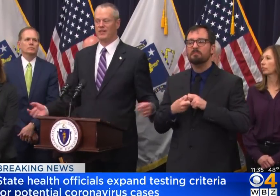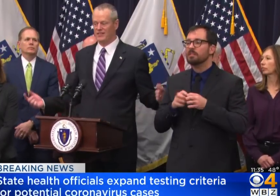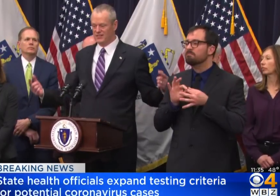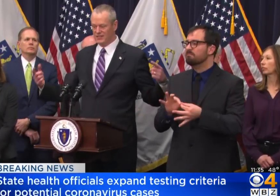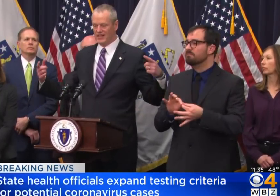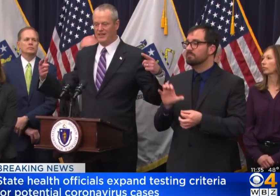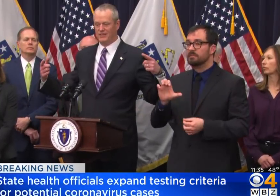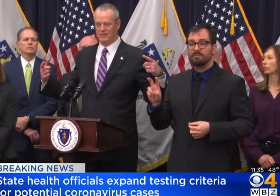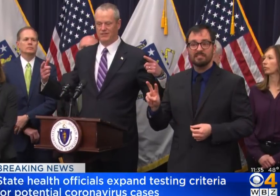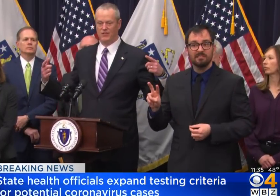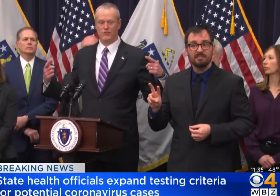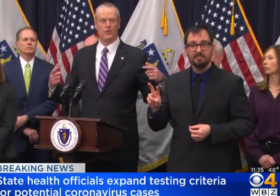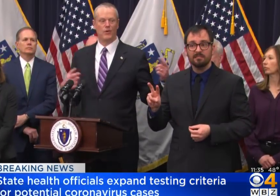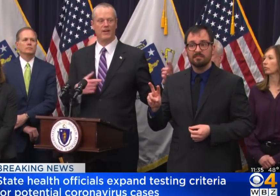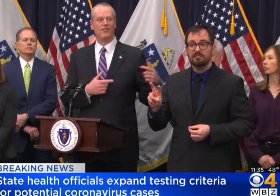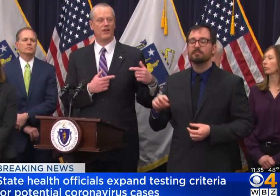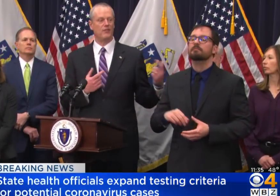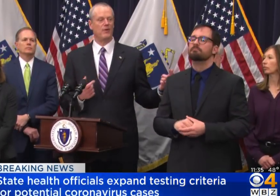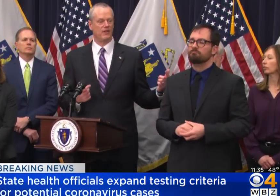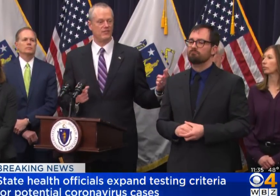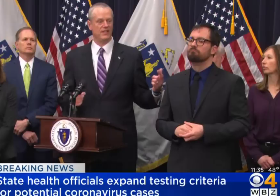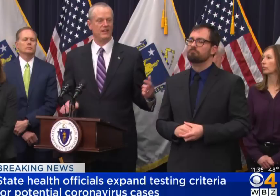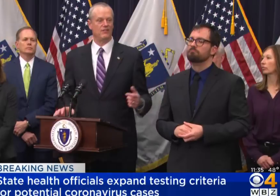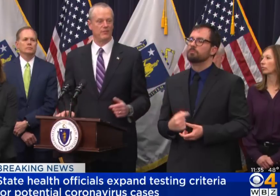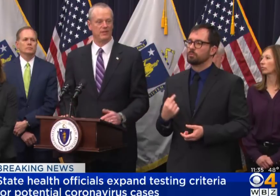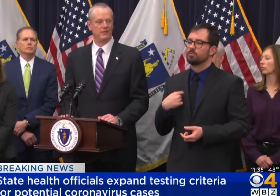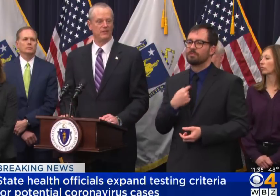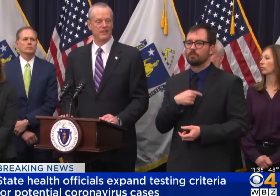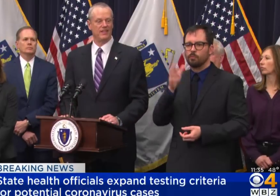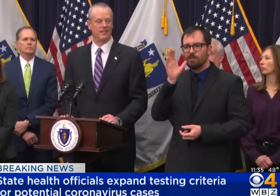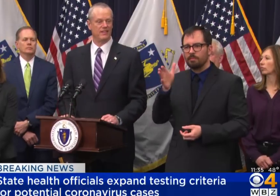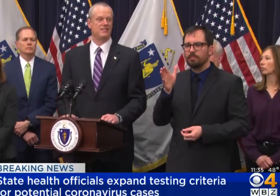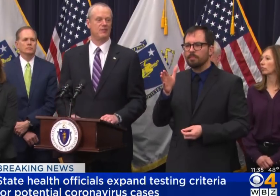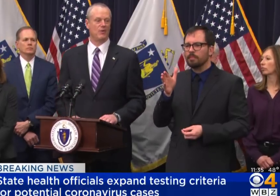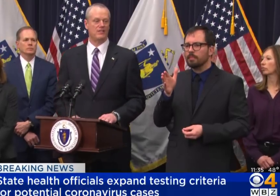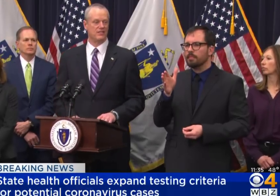RIGHT NOW WE HAVE TEN CABINET SECRETARIES BEHIND ME.